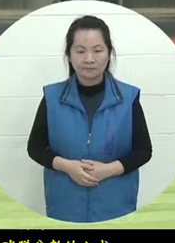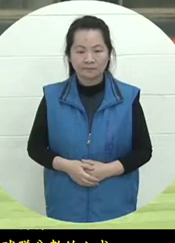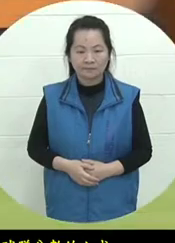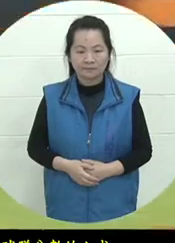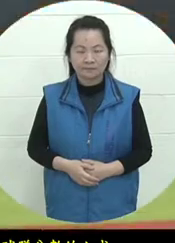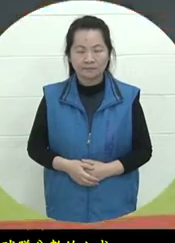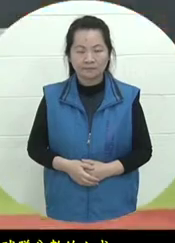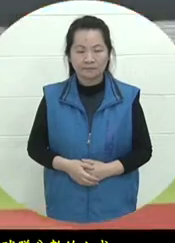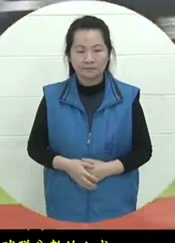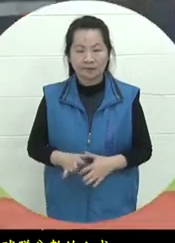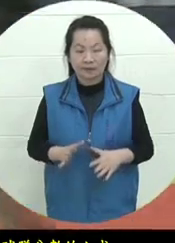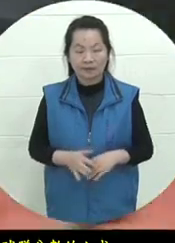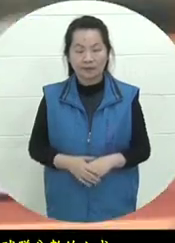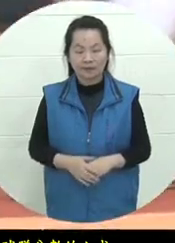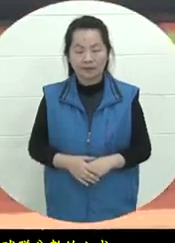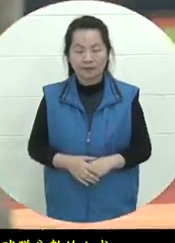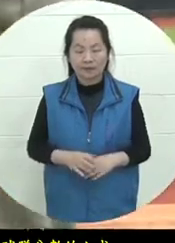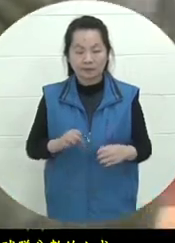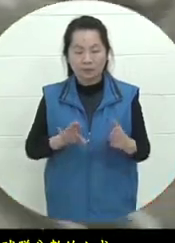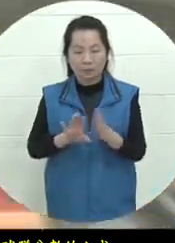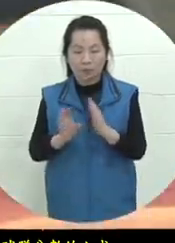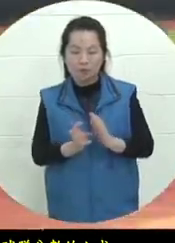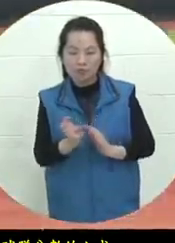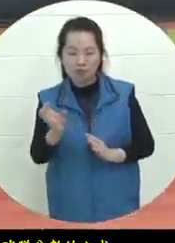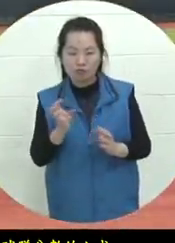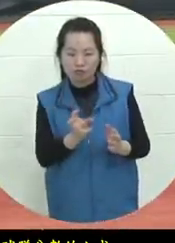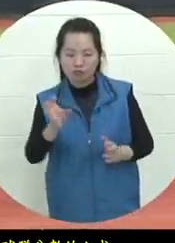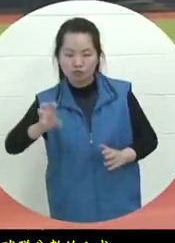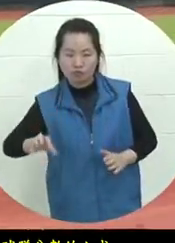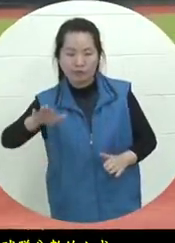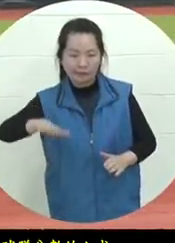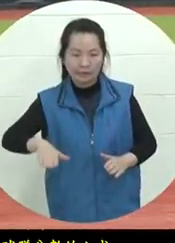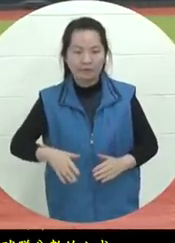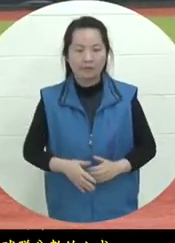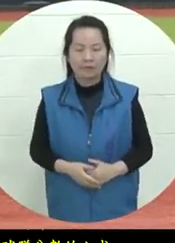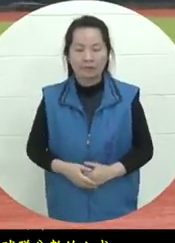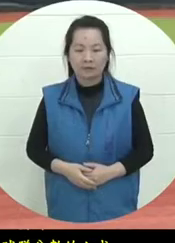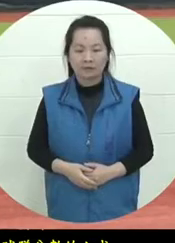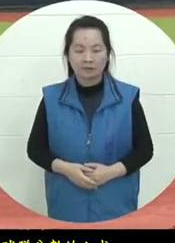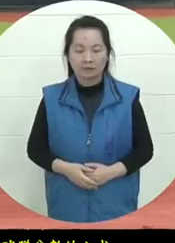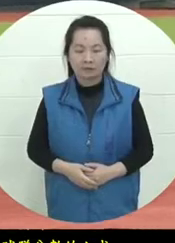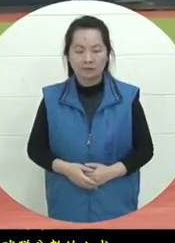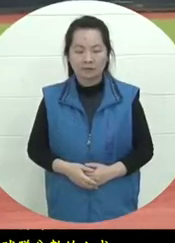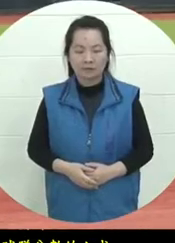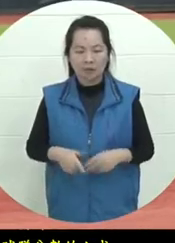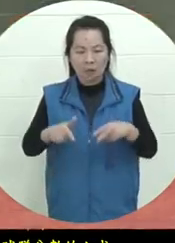. Wow, a ball that is outside and low at this time is too skewed . There were too many positions